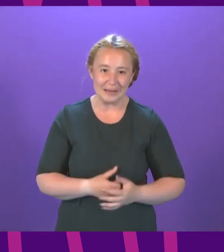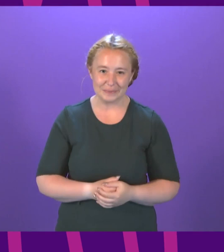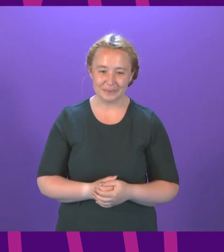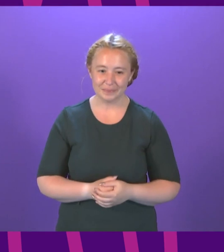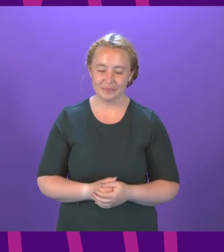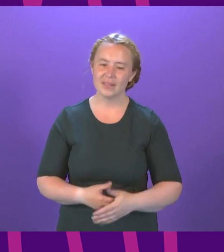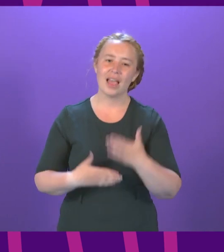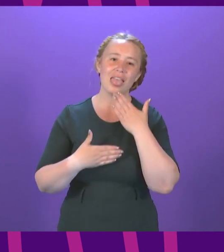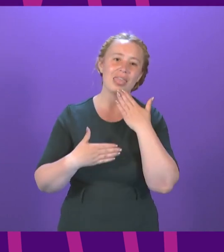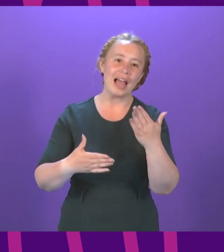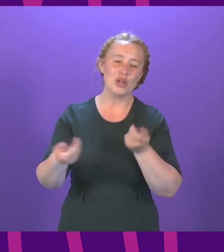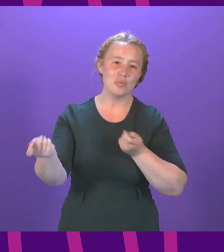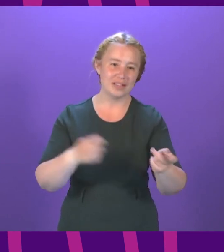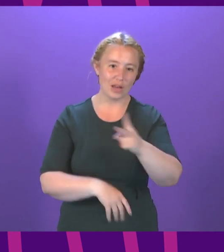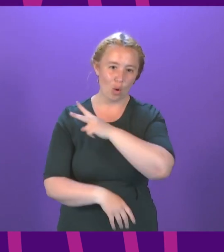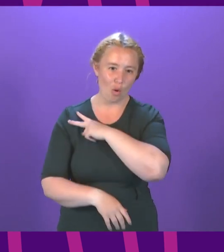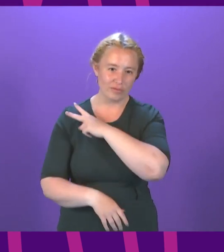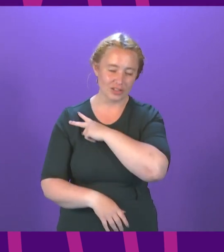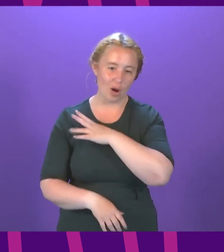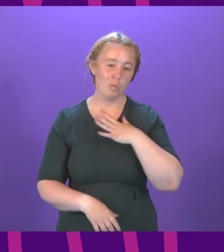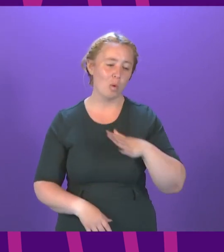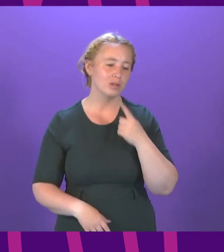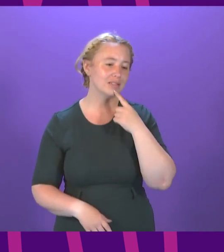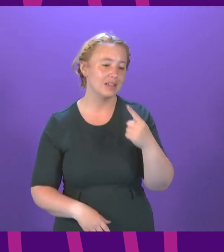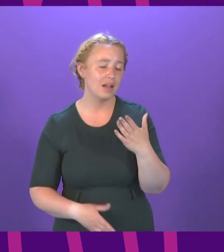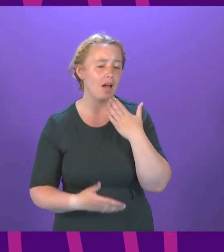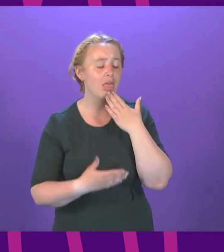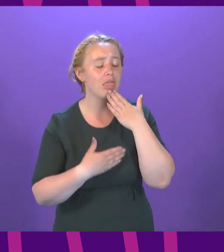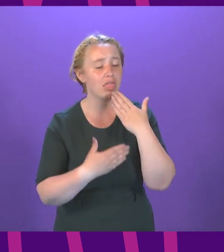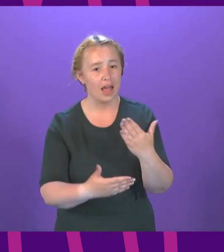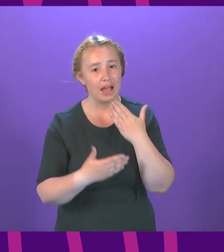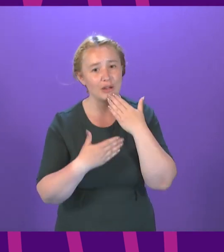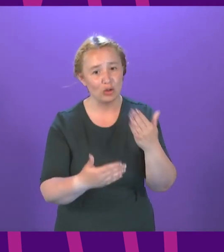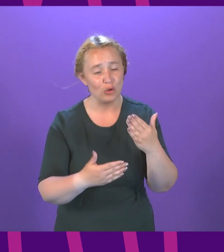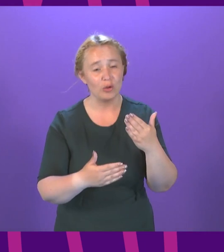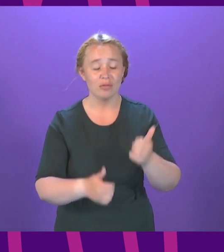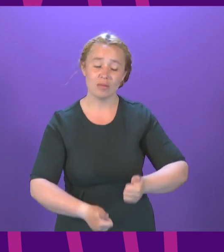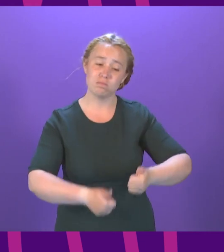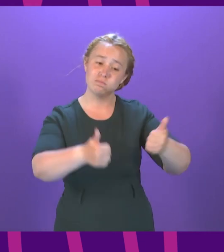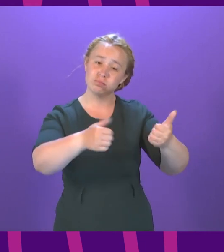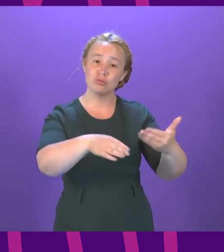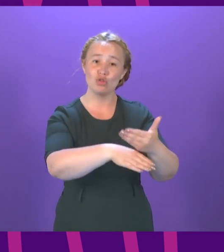thank everyone who has been making a sterling effort during the pandemic.